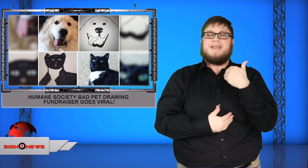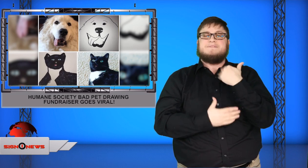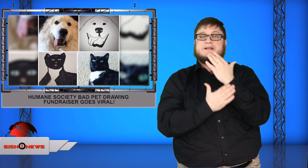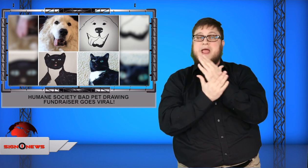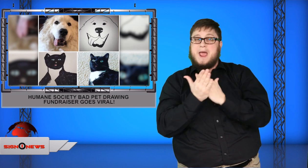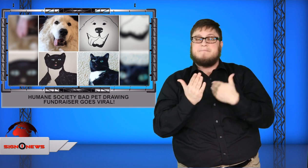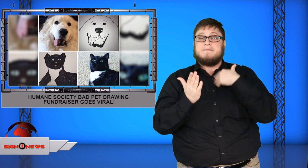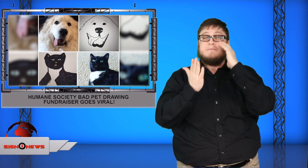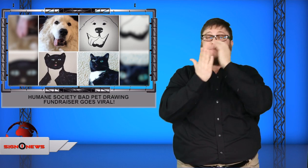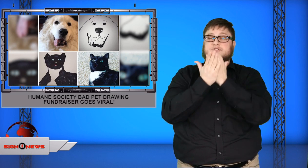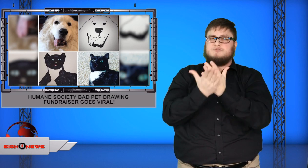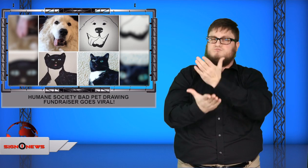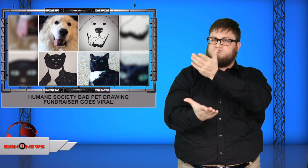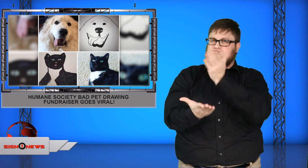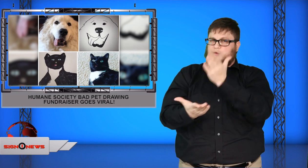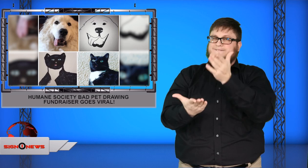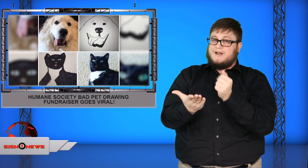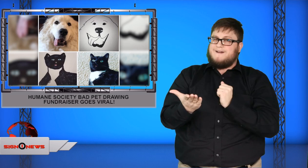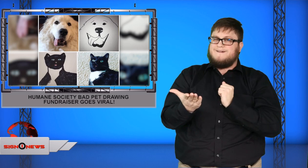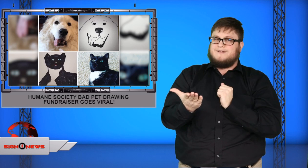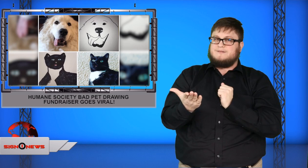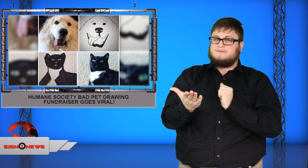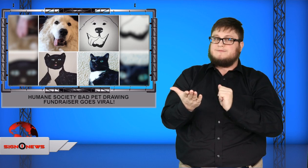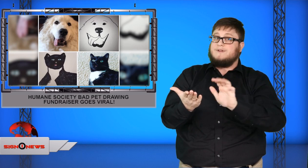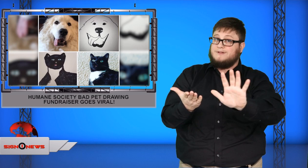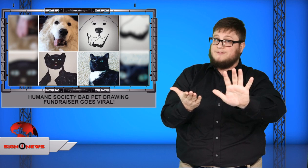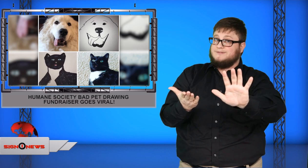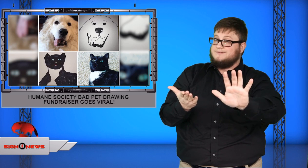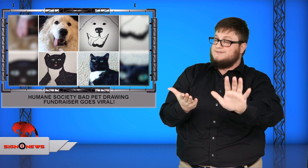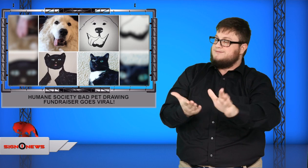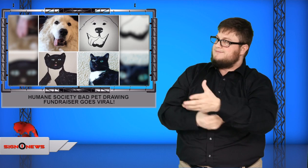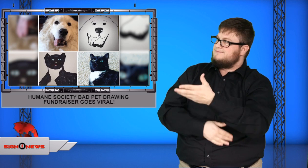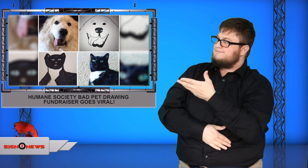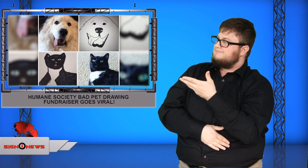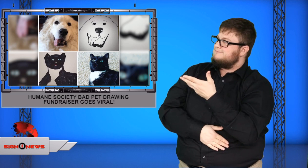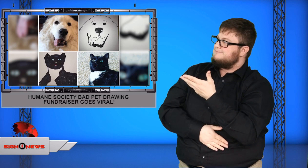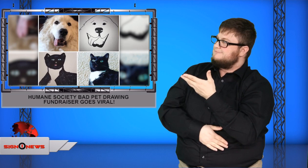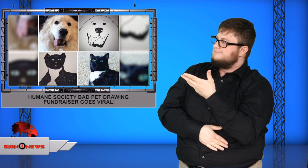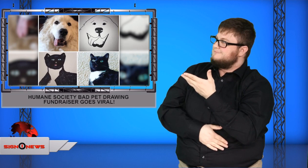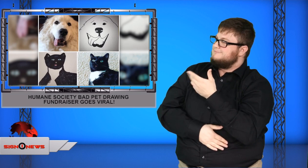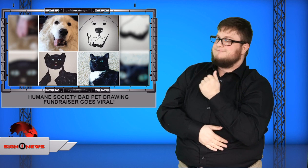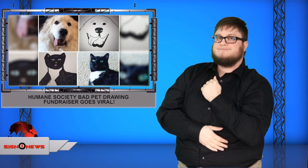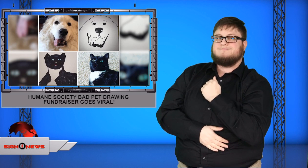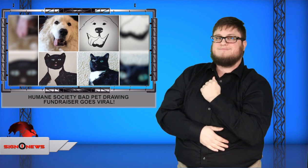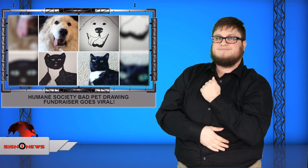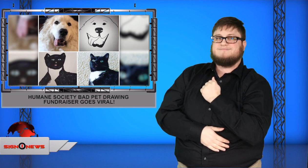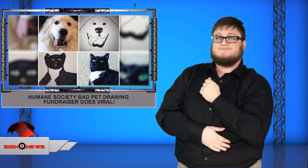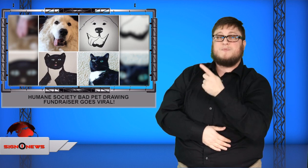And now some will have the picture to prove it.